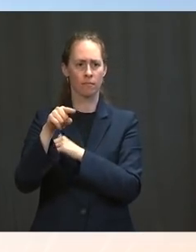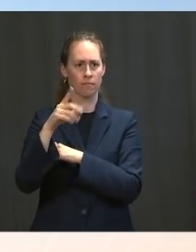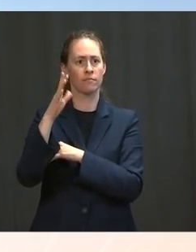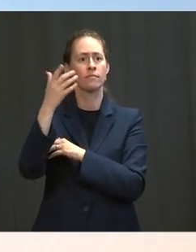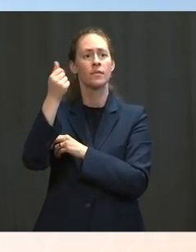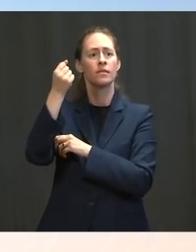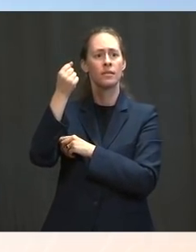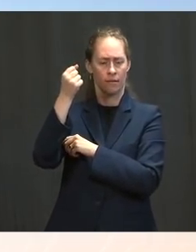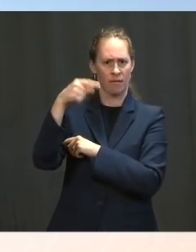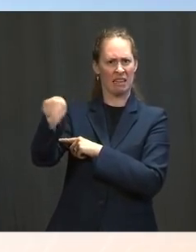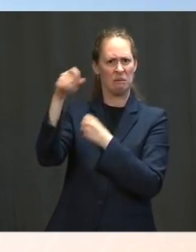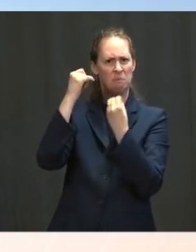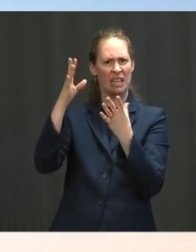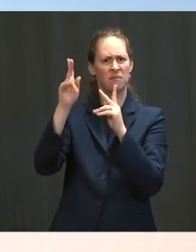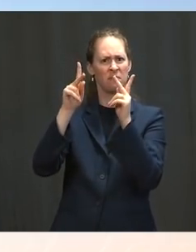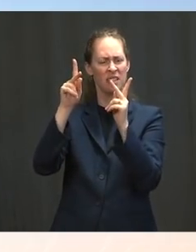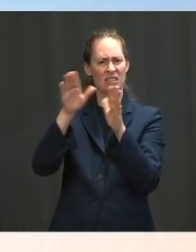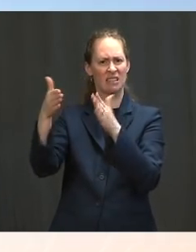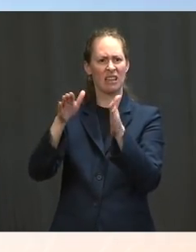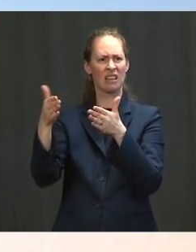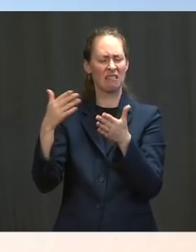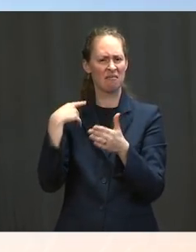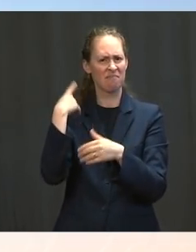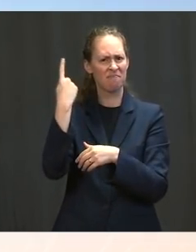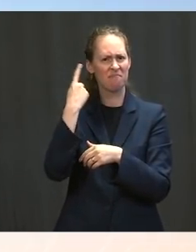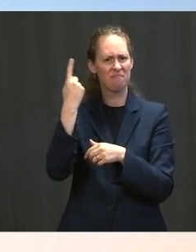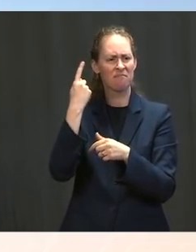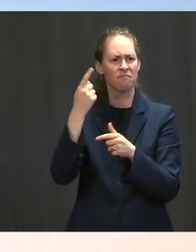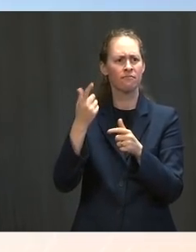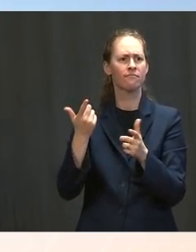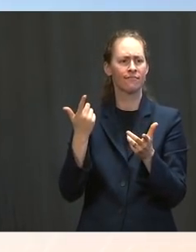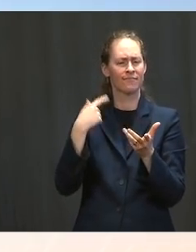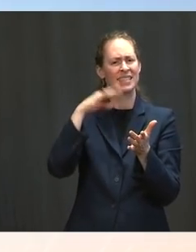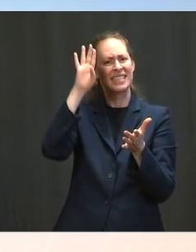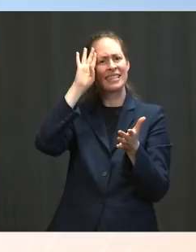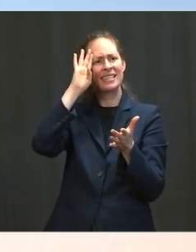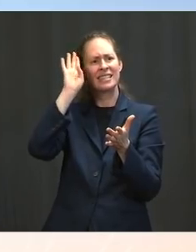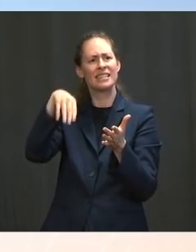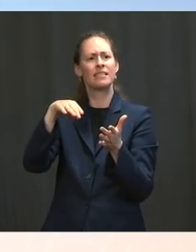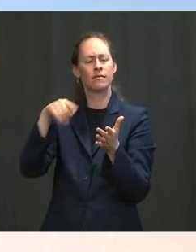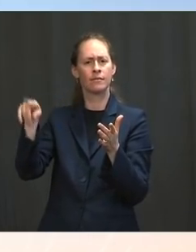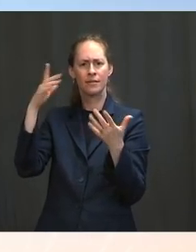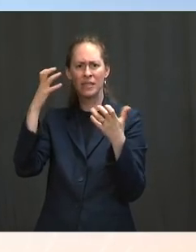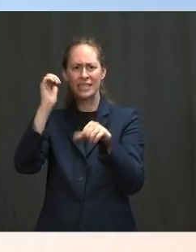I understand the administration did roll out many things to do to help combat crime in cities like Chicago.